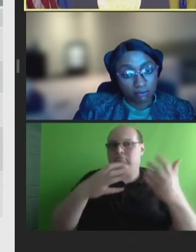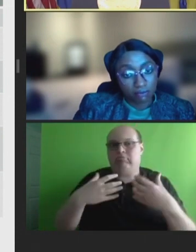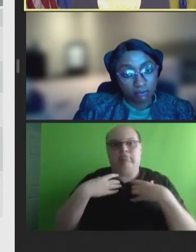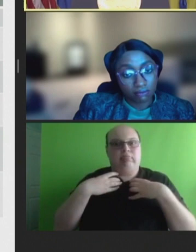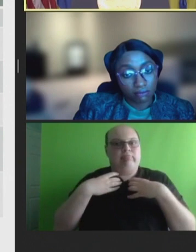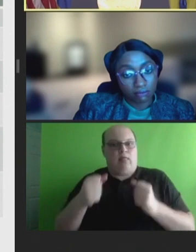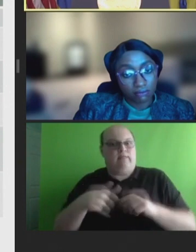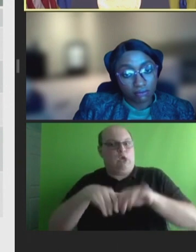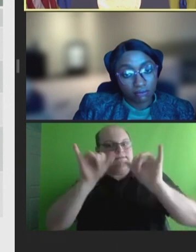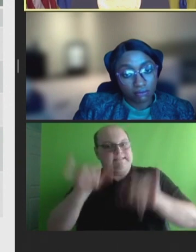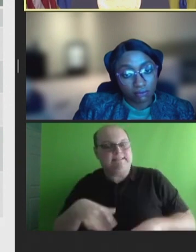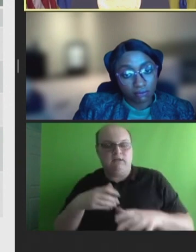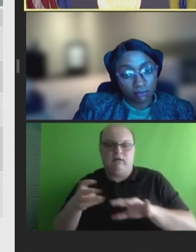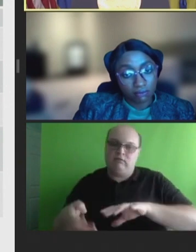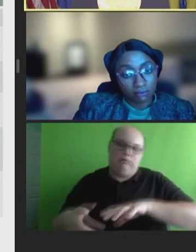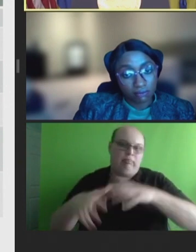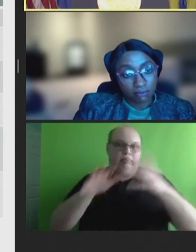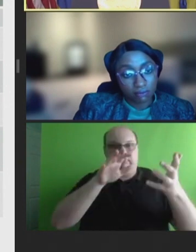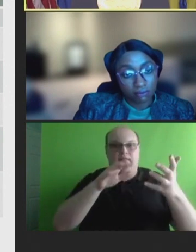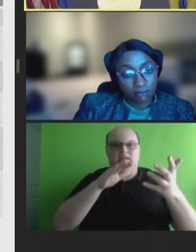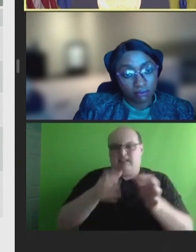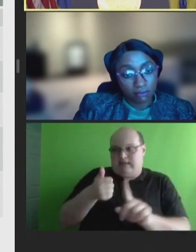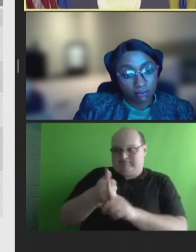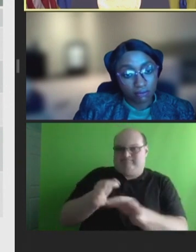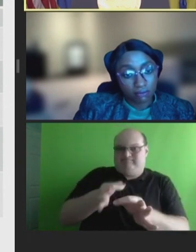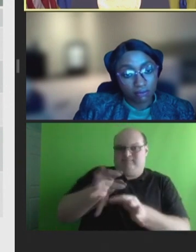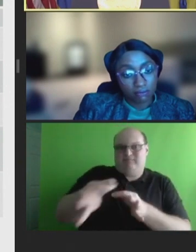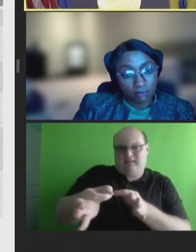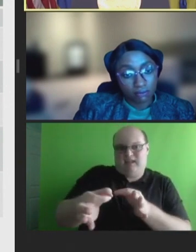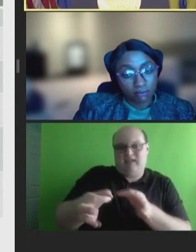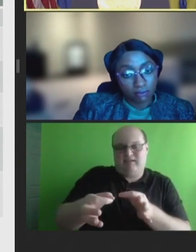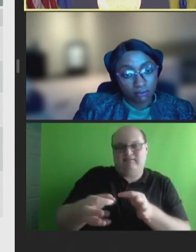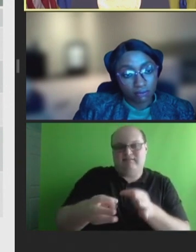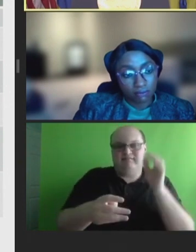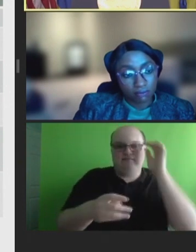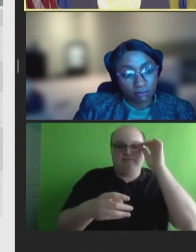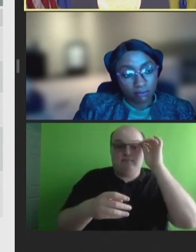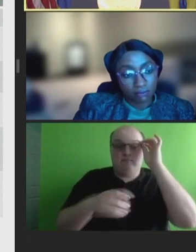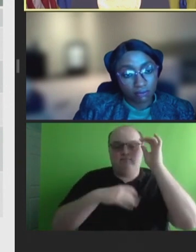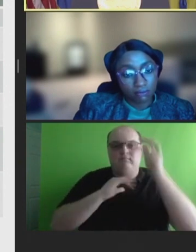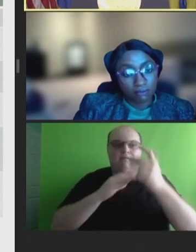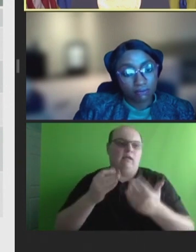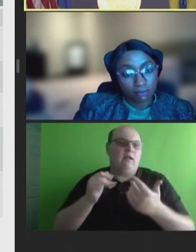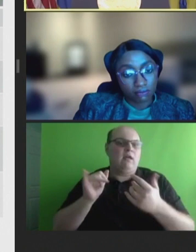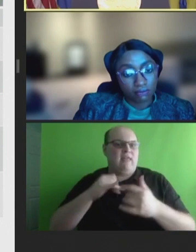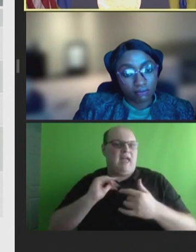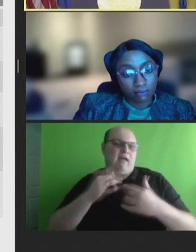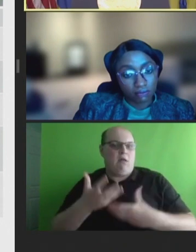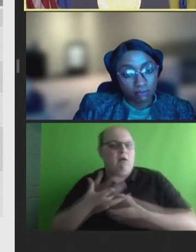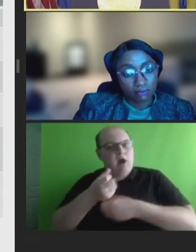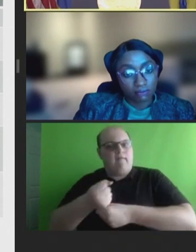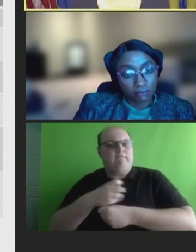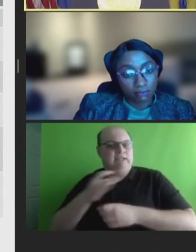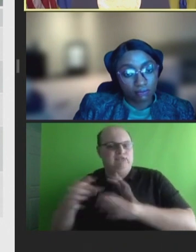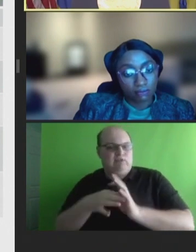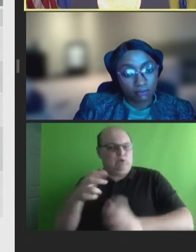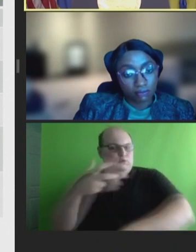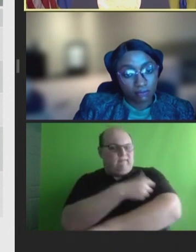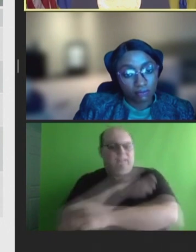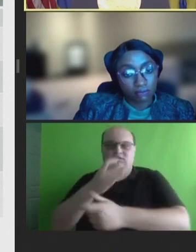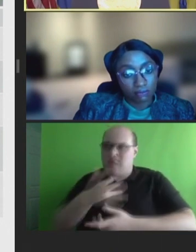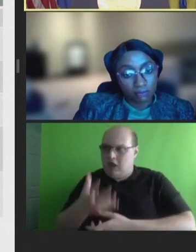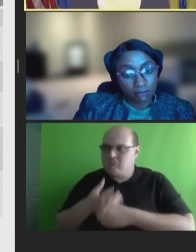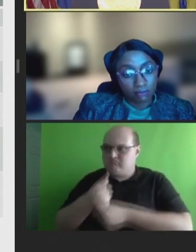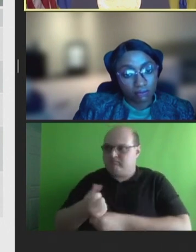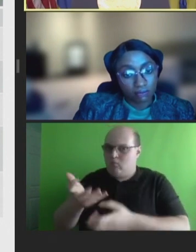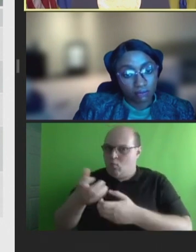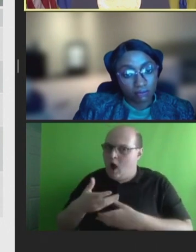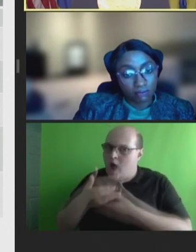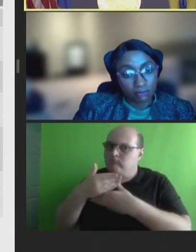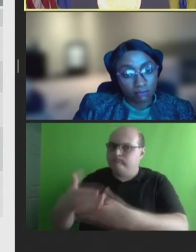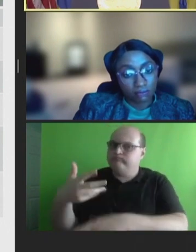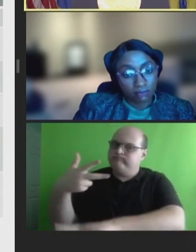and I think very significantly vaccine confidence in routine adult vaccination. And so, you know,